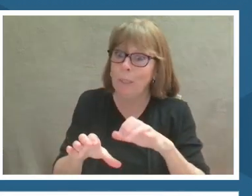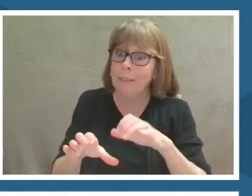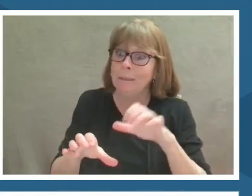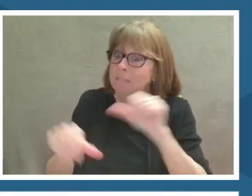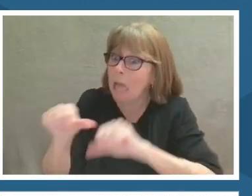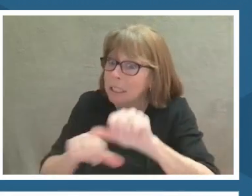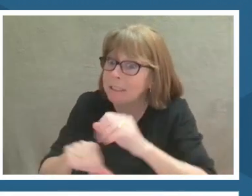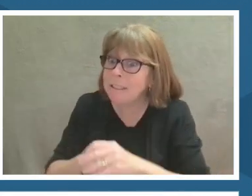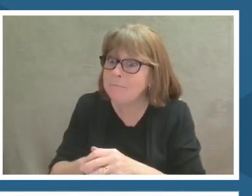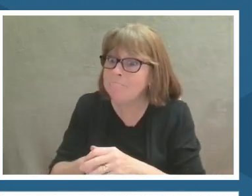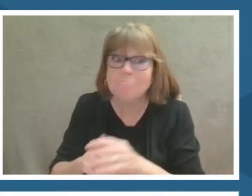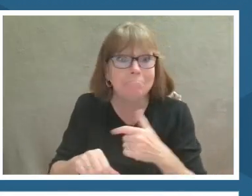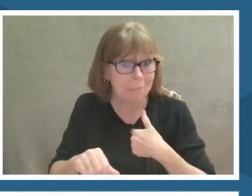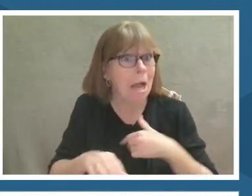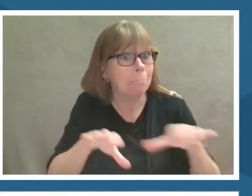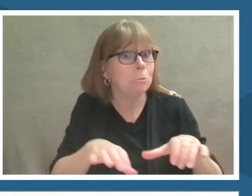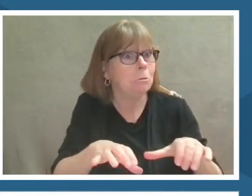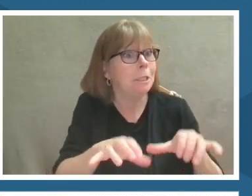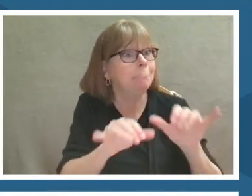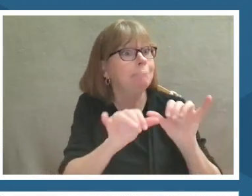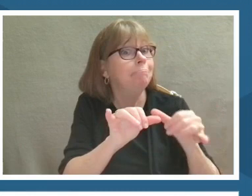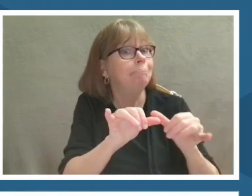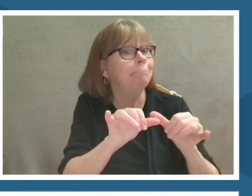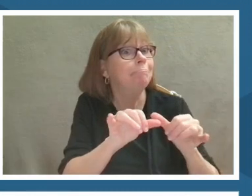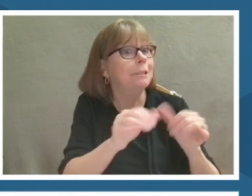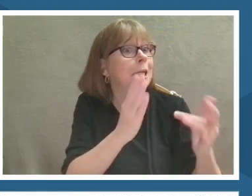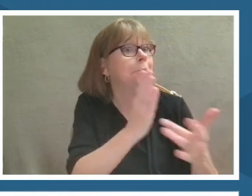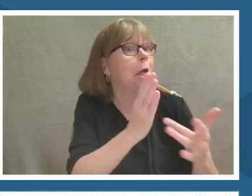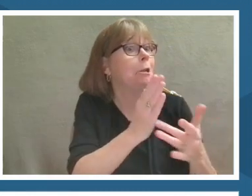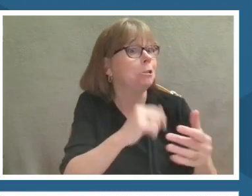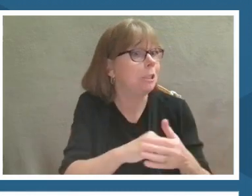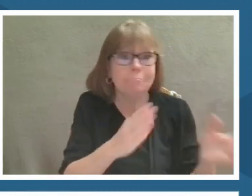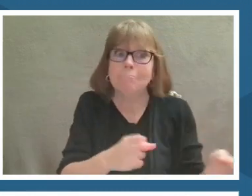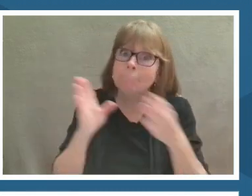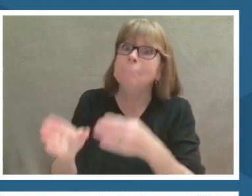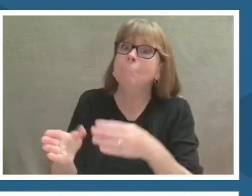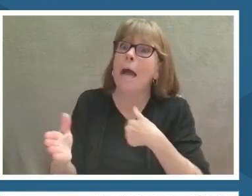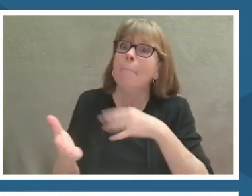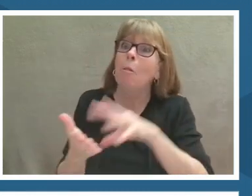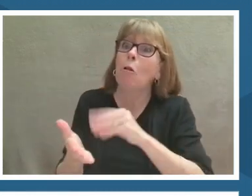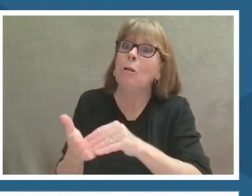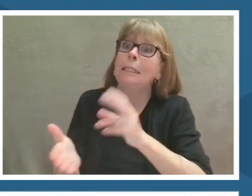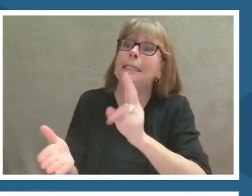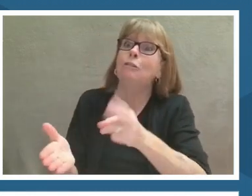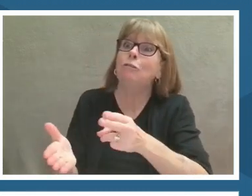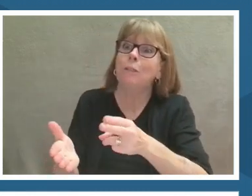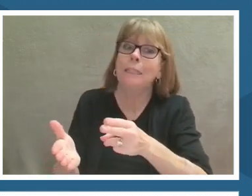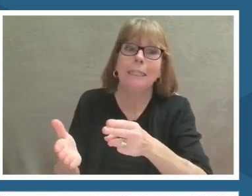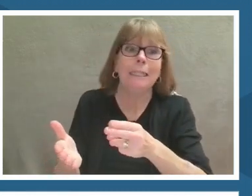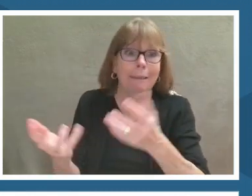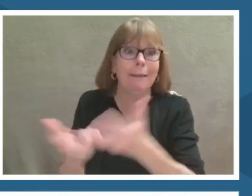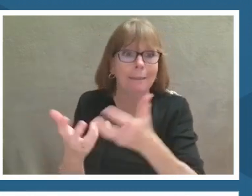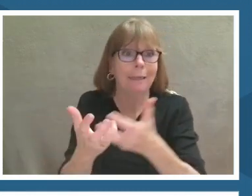learning about innovation you're learning about historical precedence